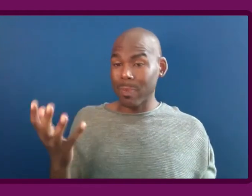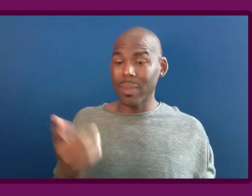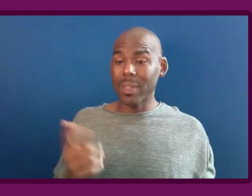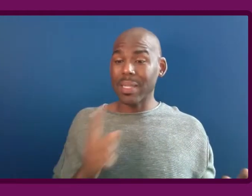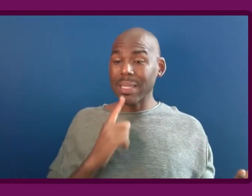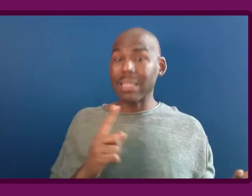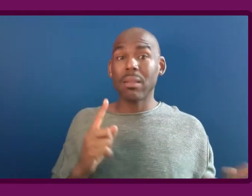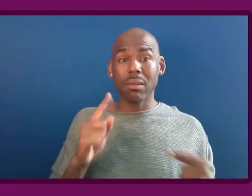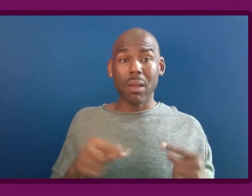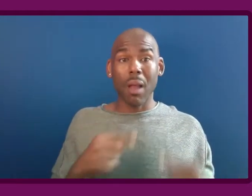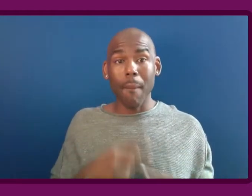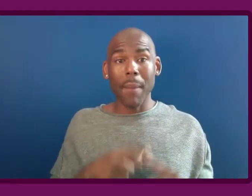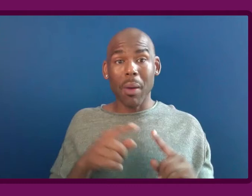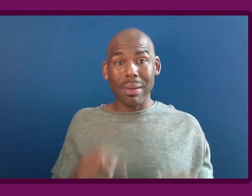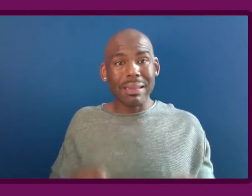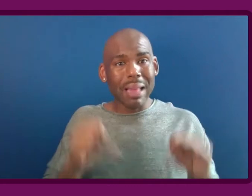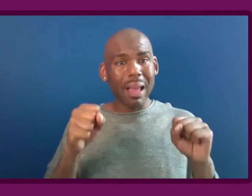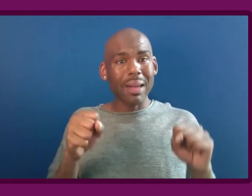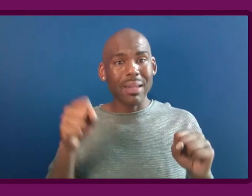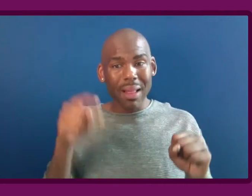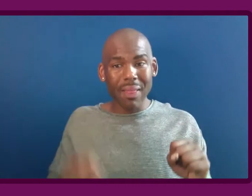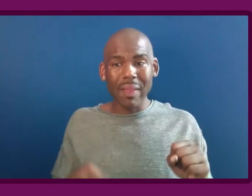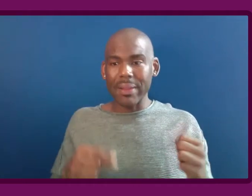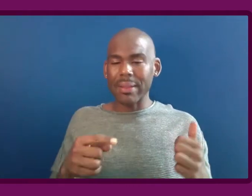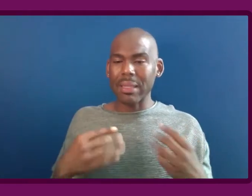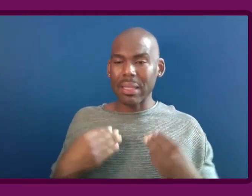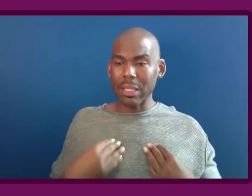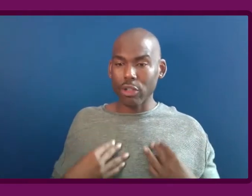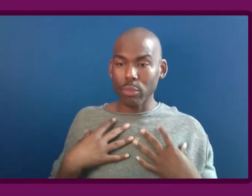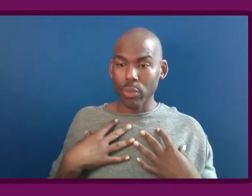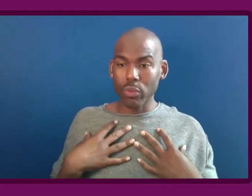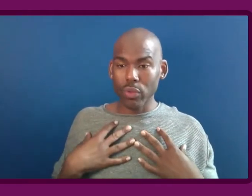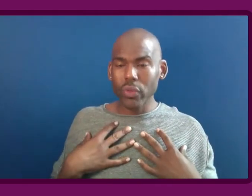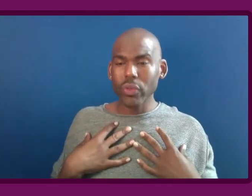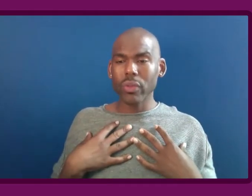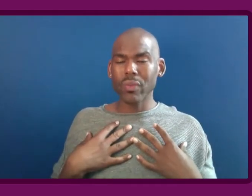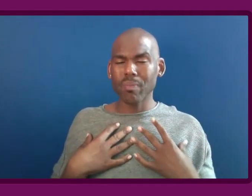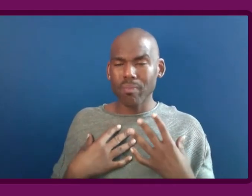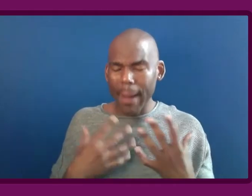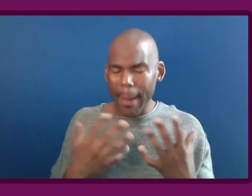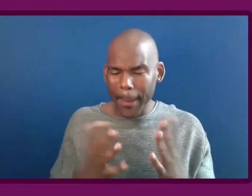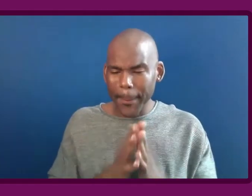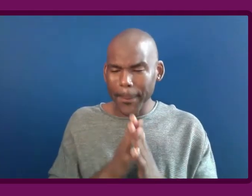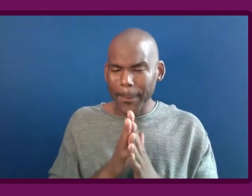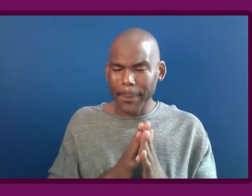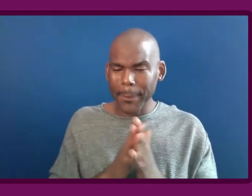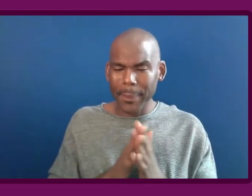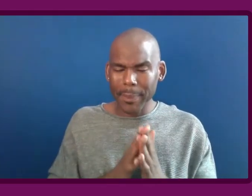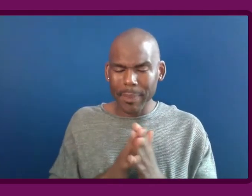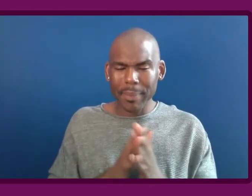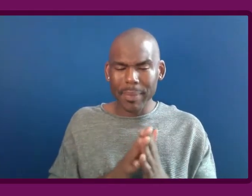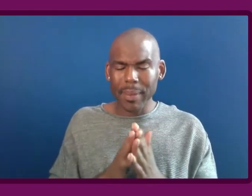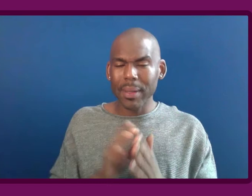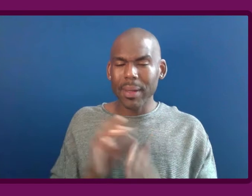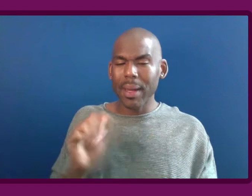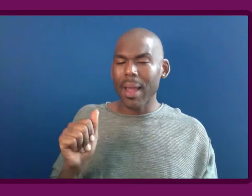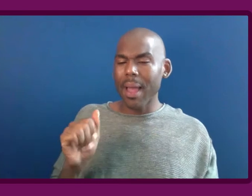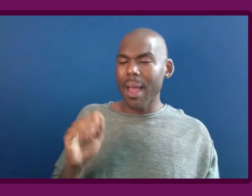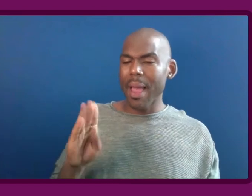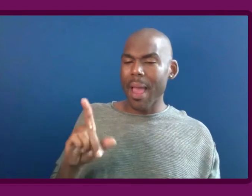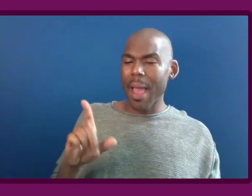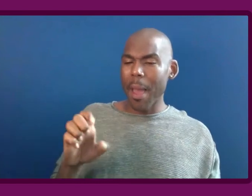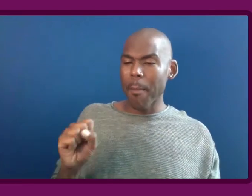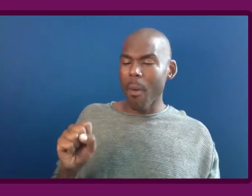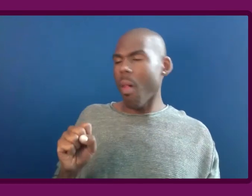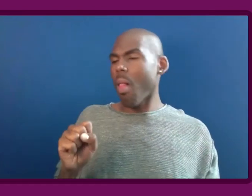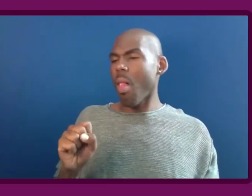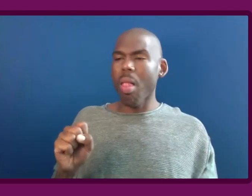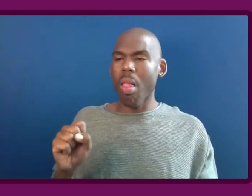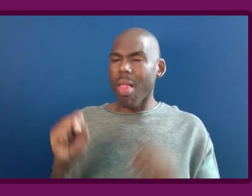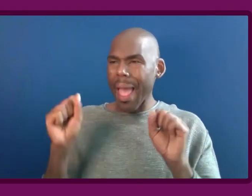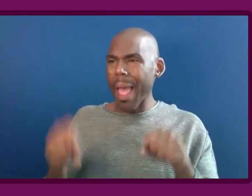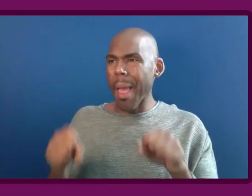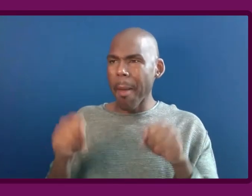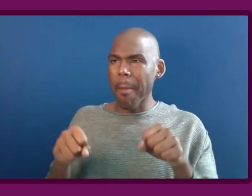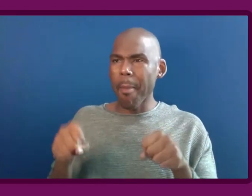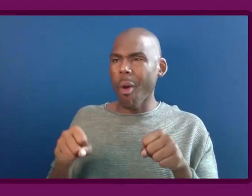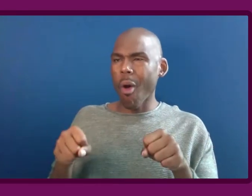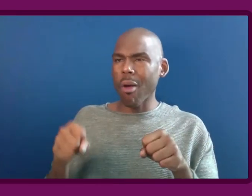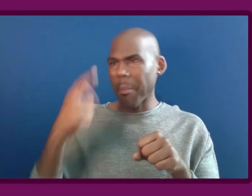So yeah, it's about taking this inspirational porn-y, existentialist narrative around that, and